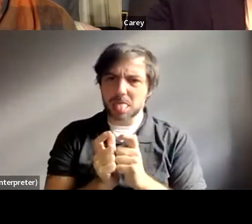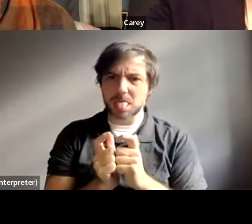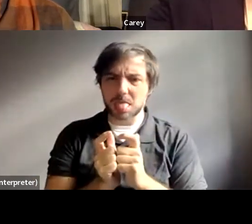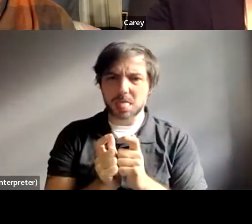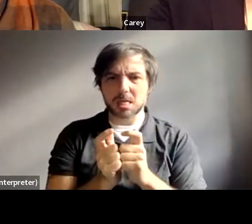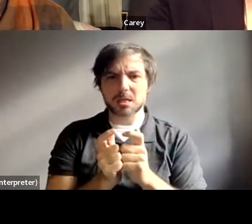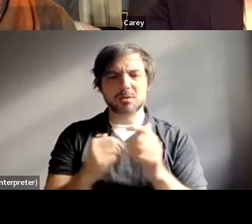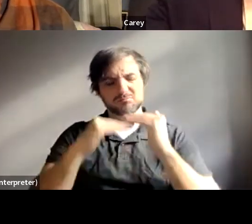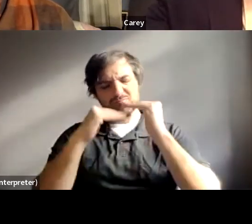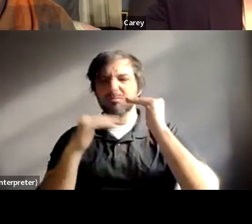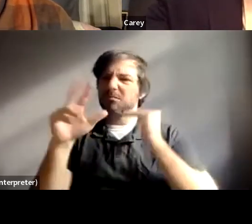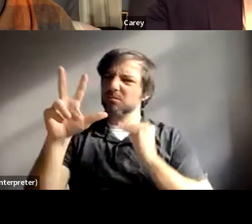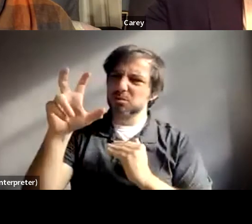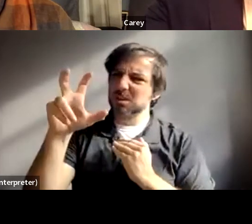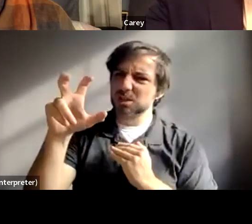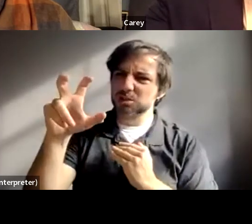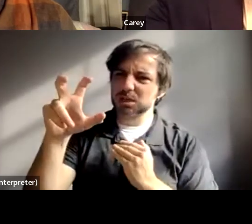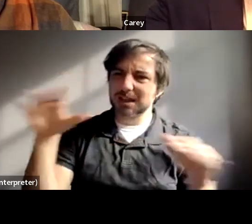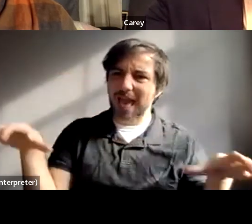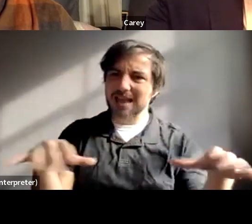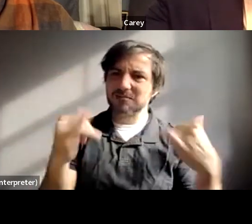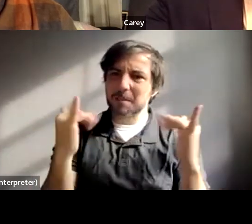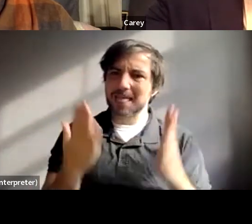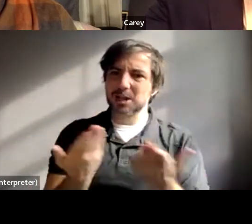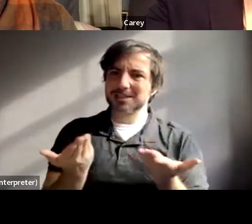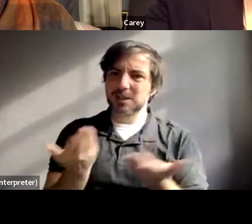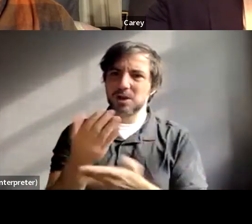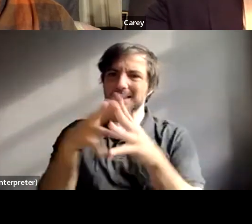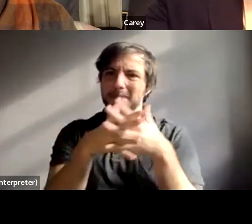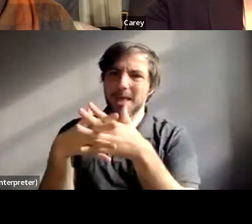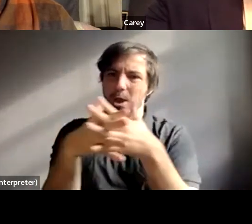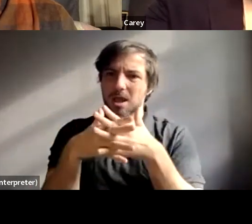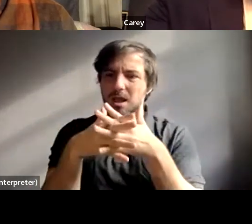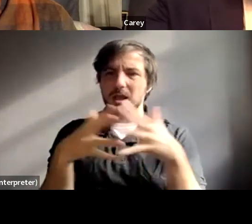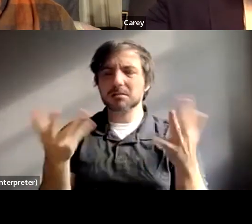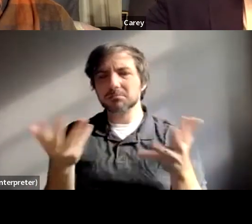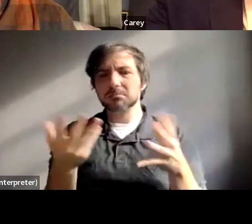300 active players in the United States. A lot of our younger kids have